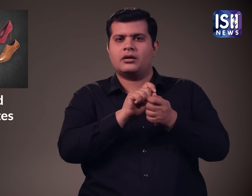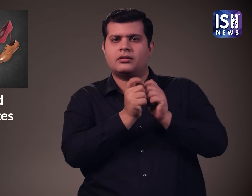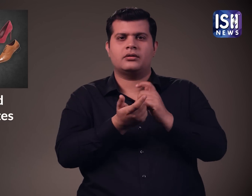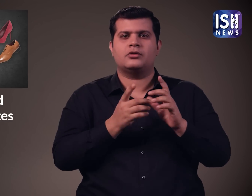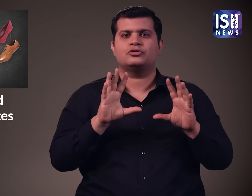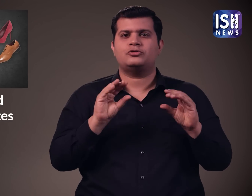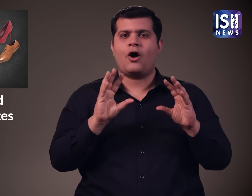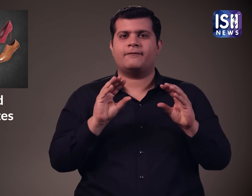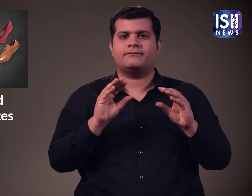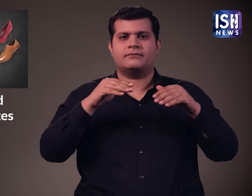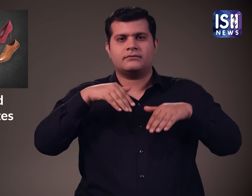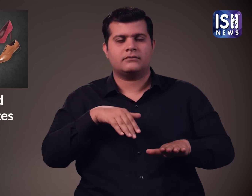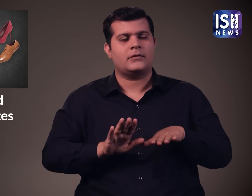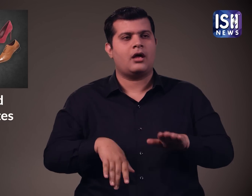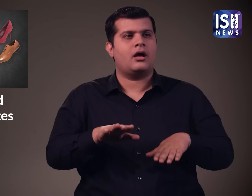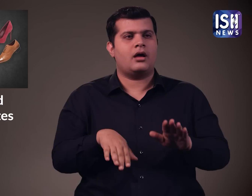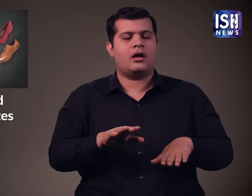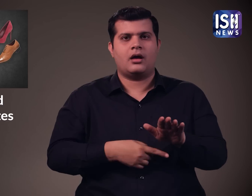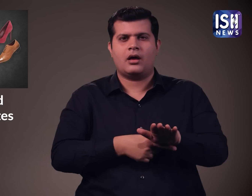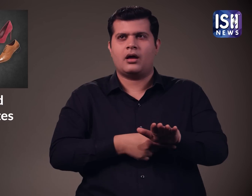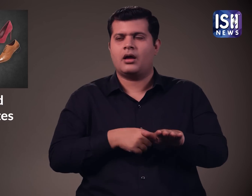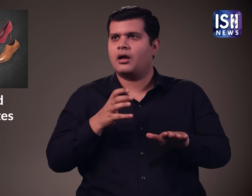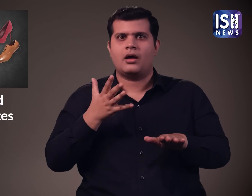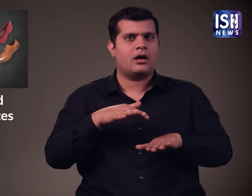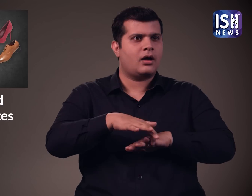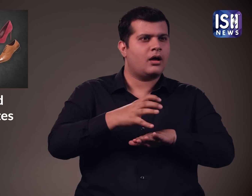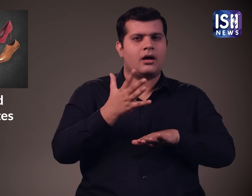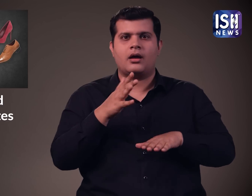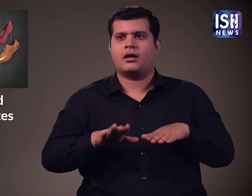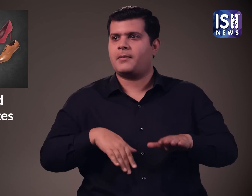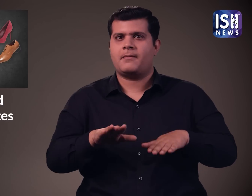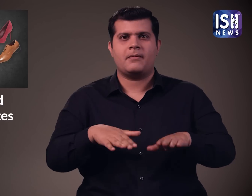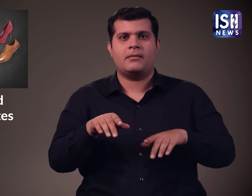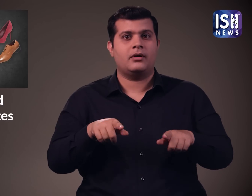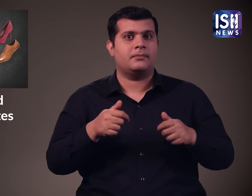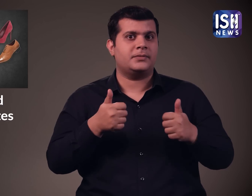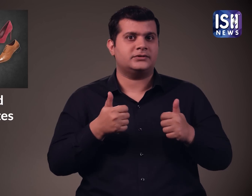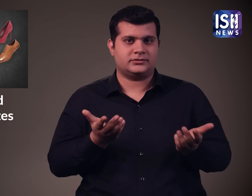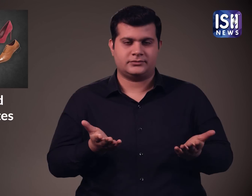After a few days, the shoes would be softer and less abrasive.